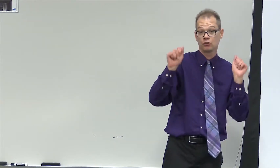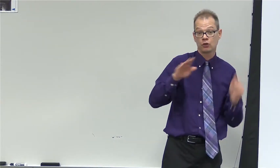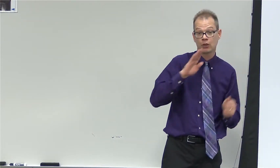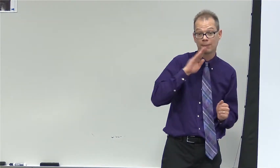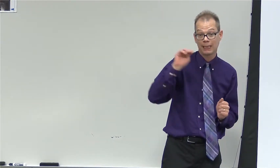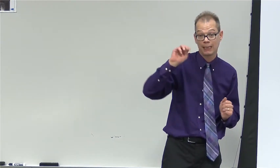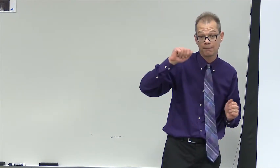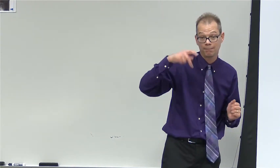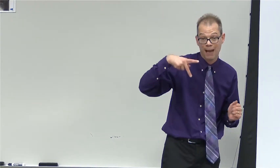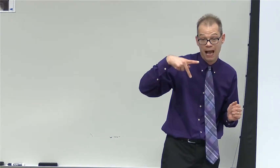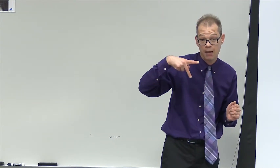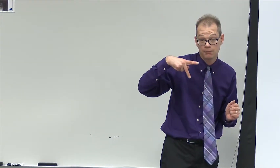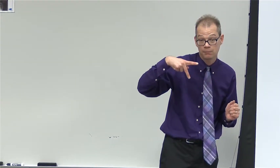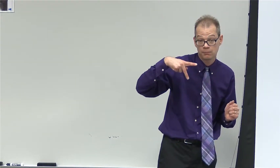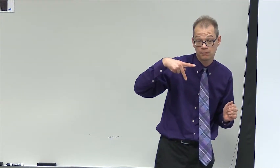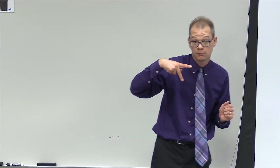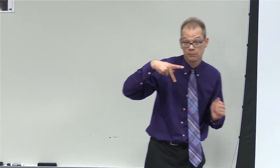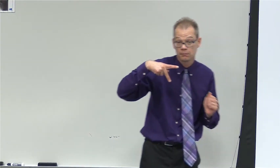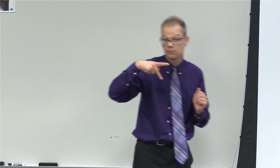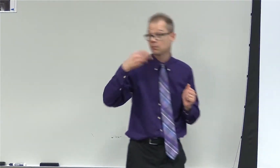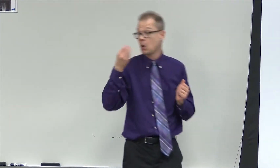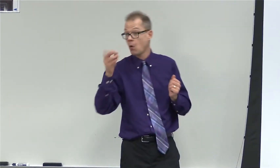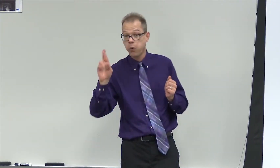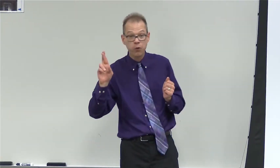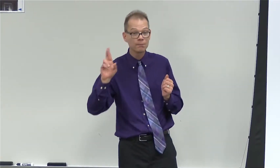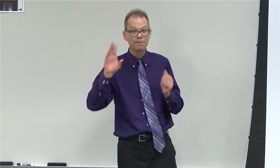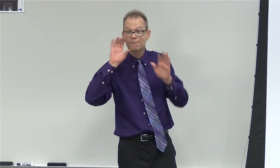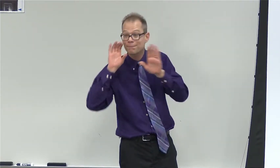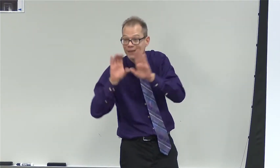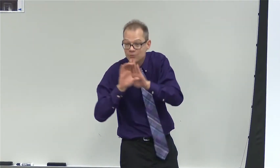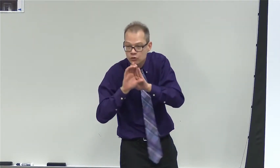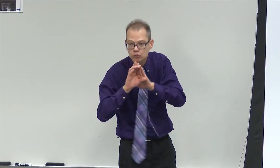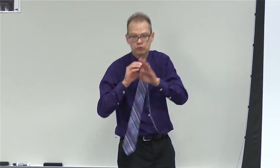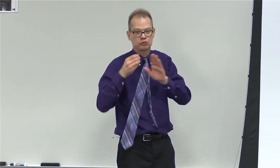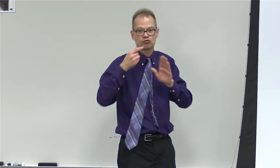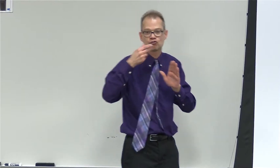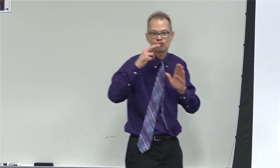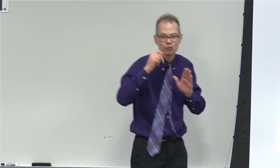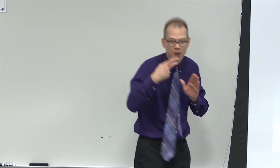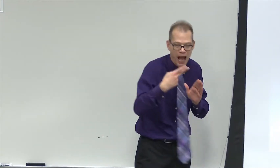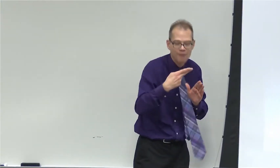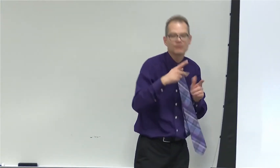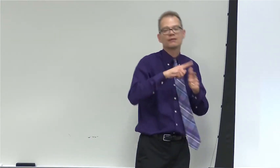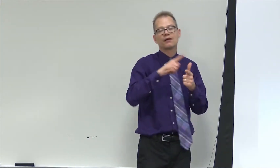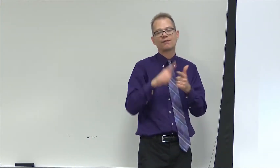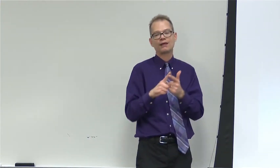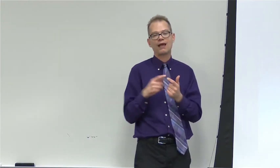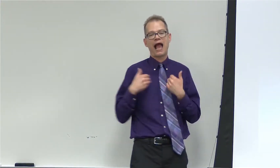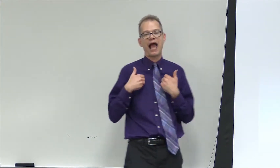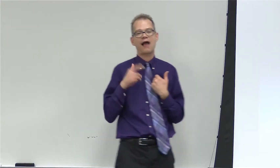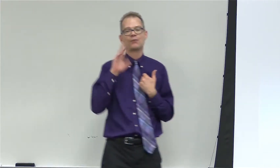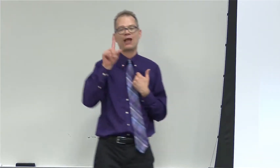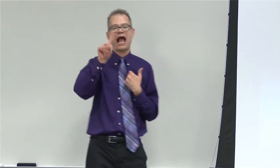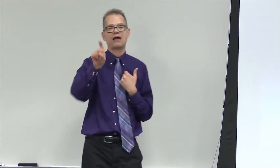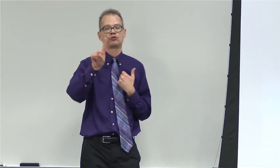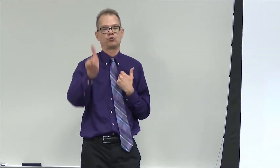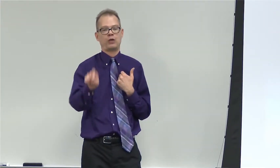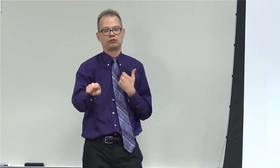it could be a map or it could be a picture or a graph or something like that-- and then ask questions about it,